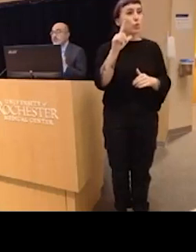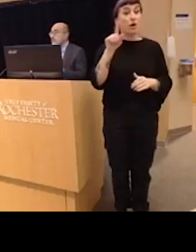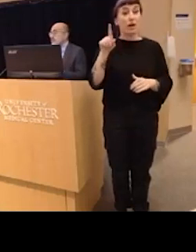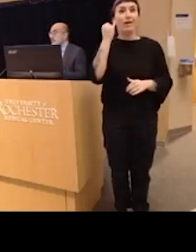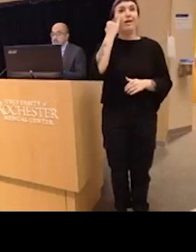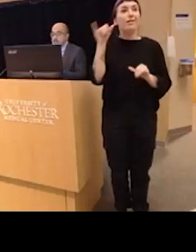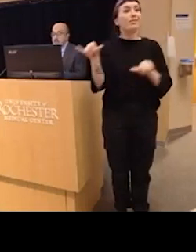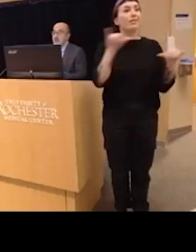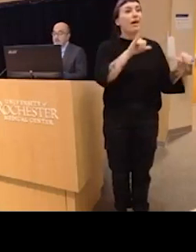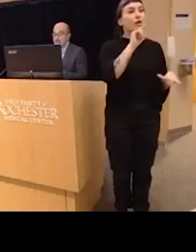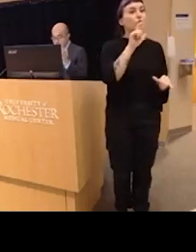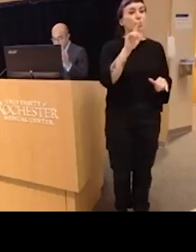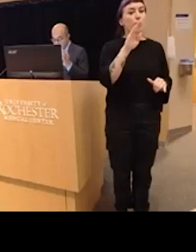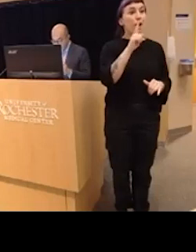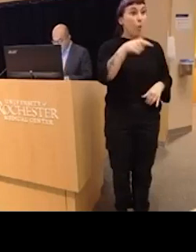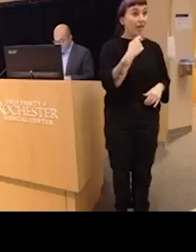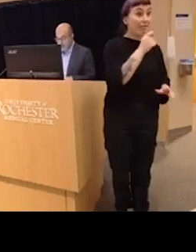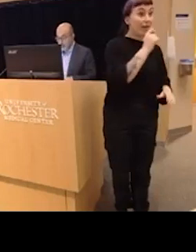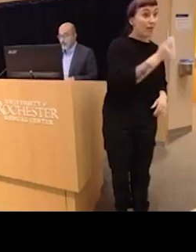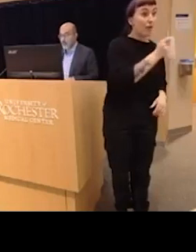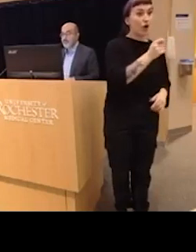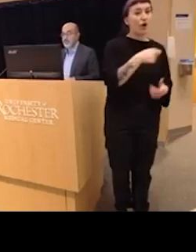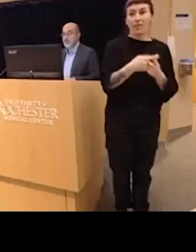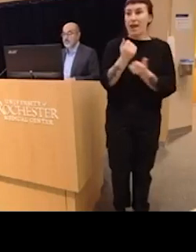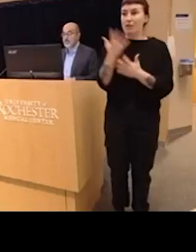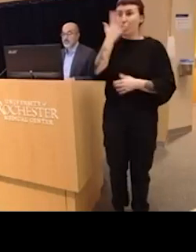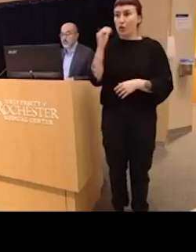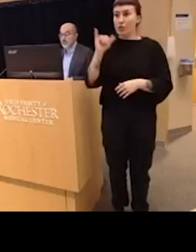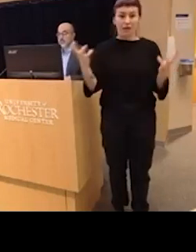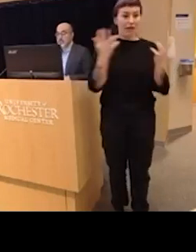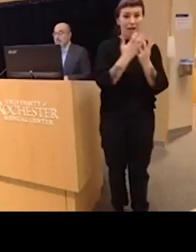everything looks like a nail right that's exactly you know one reason to do multimodal approach and